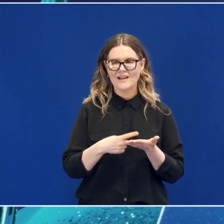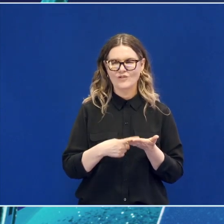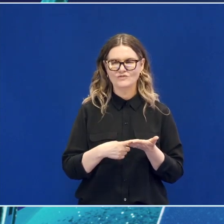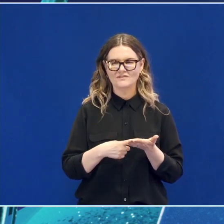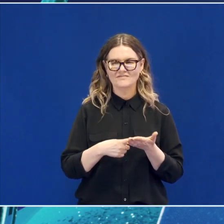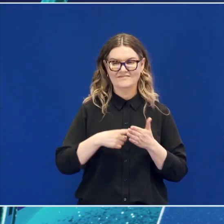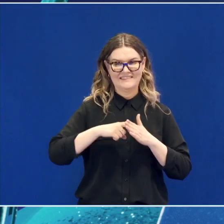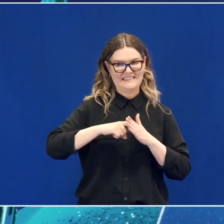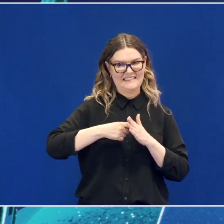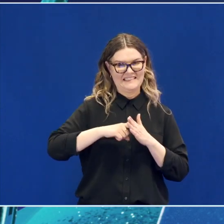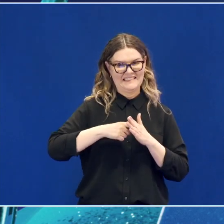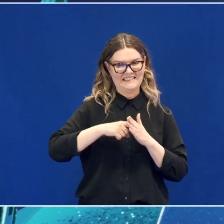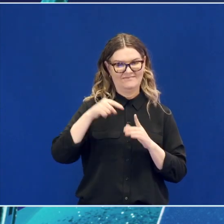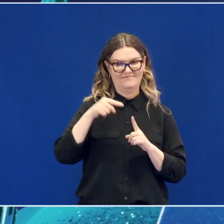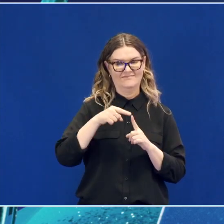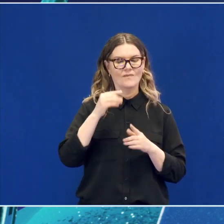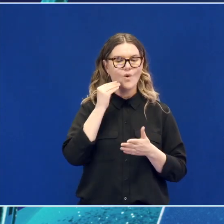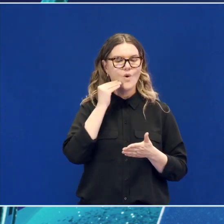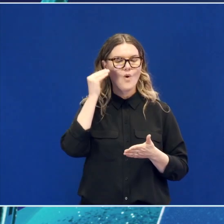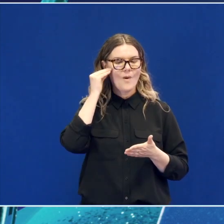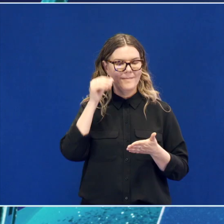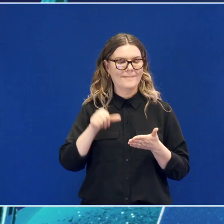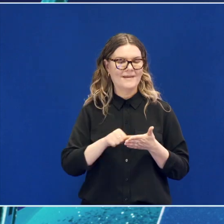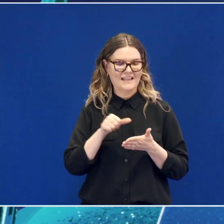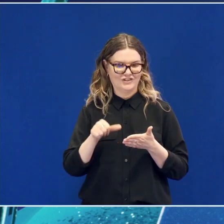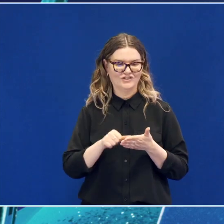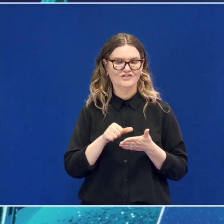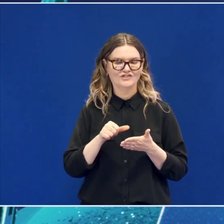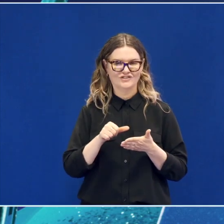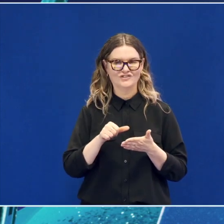like they are very political, they are very marketing-driven.